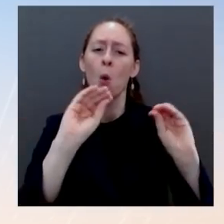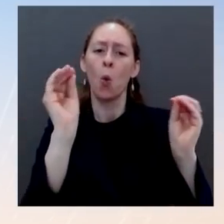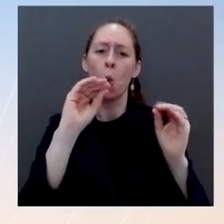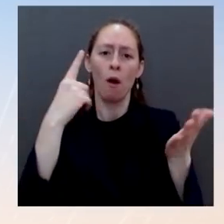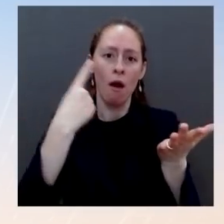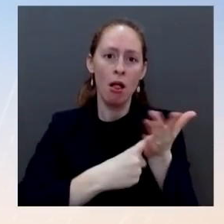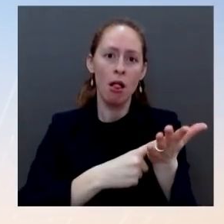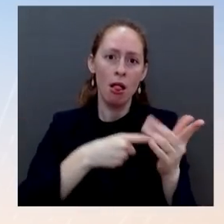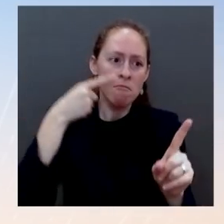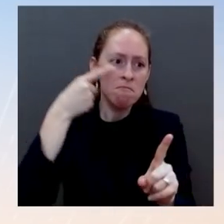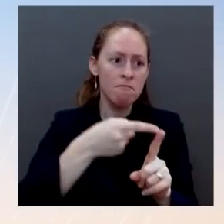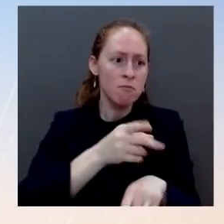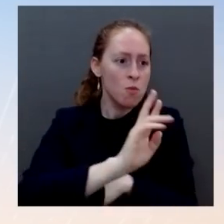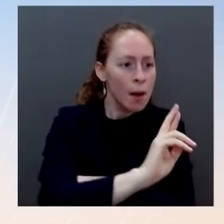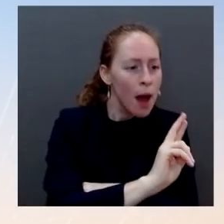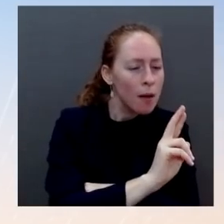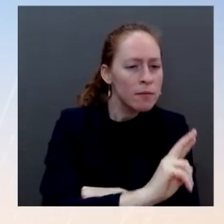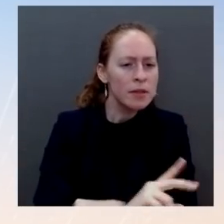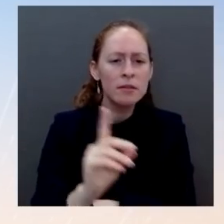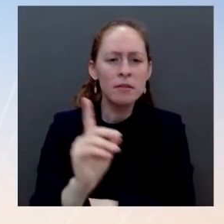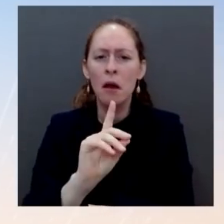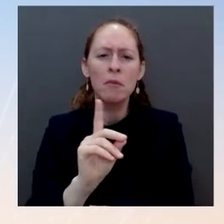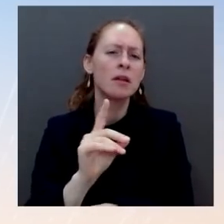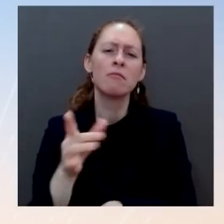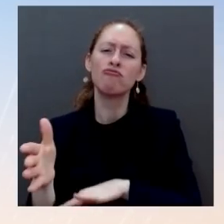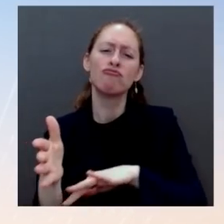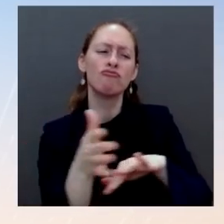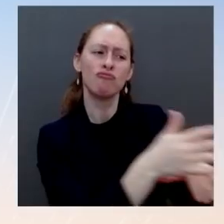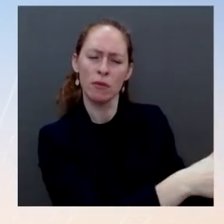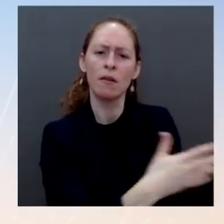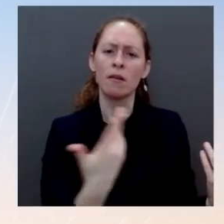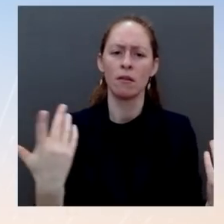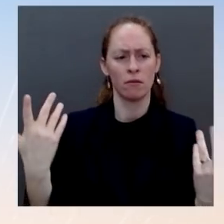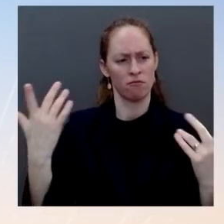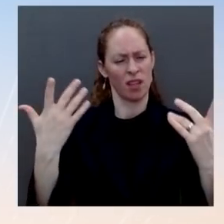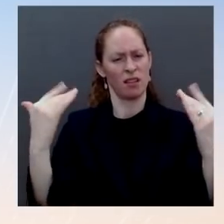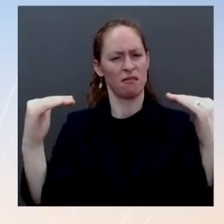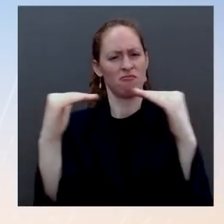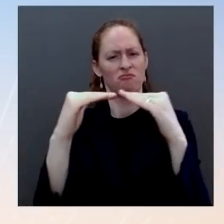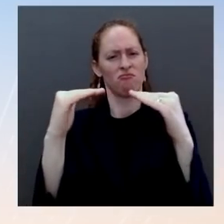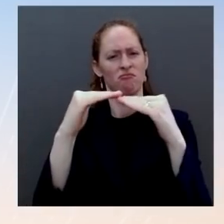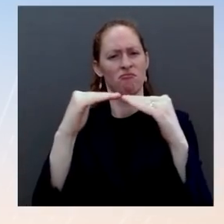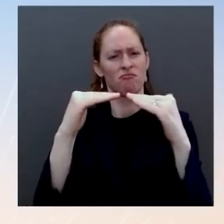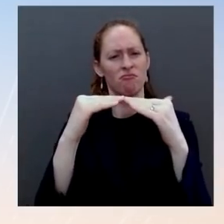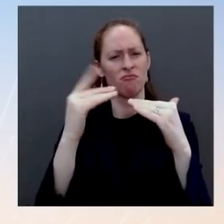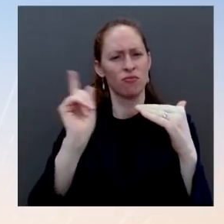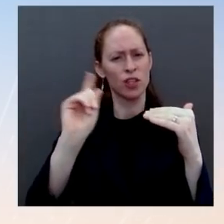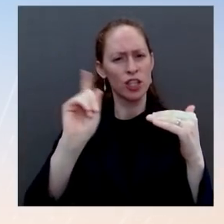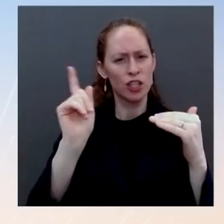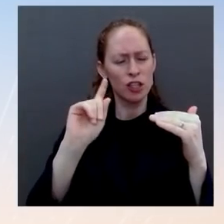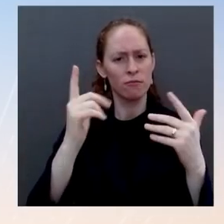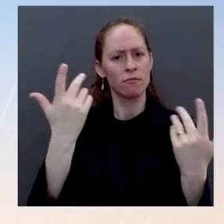independents, and others out there who don't feel that way. We're talking about some Republicans in Congress,